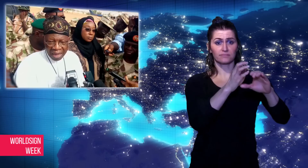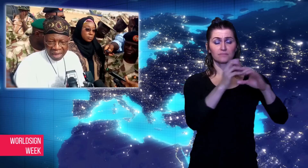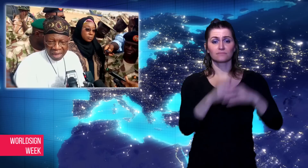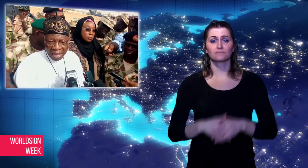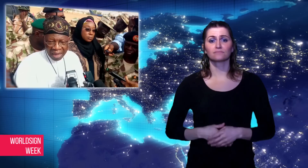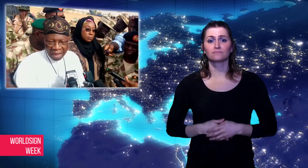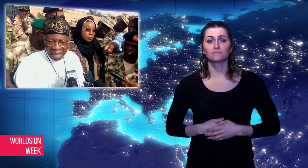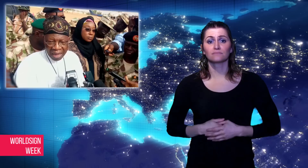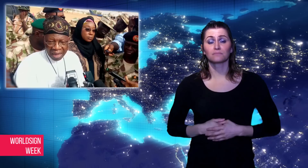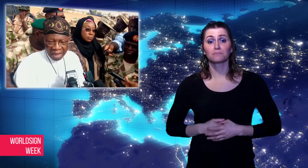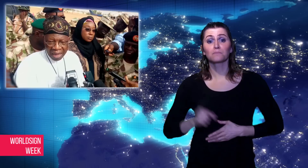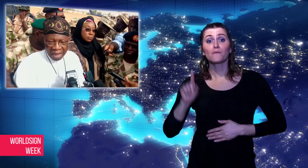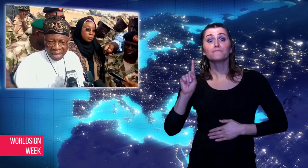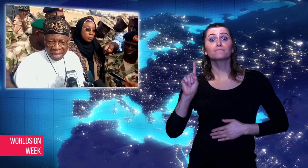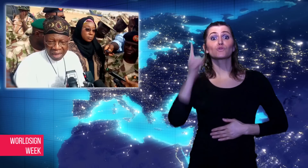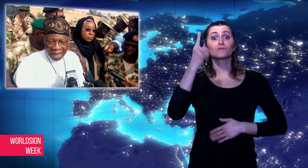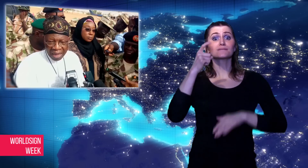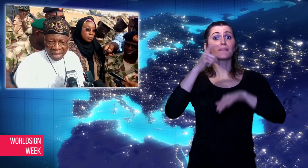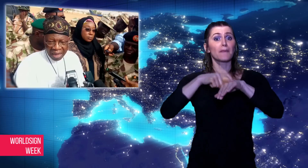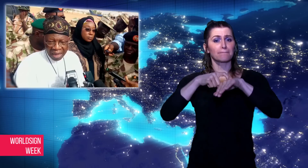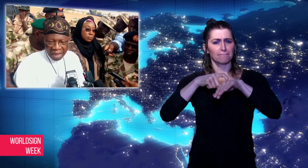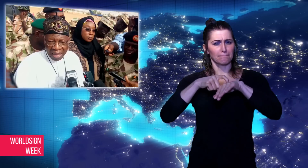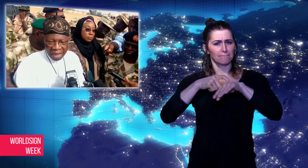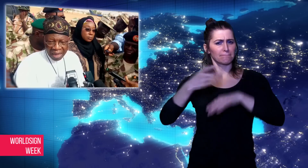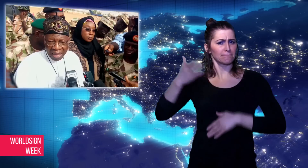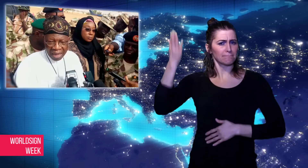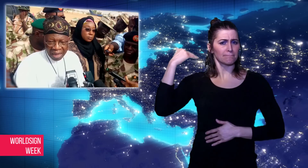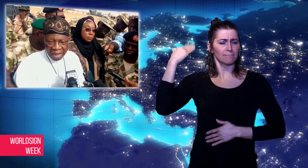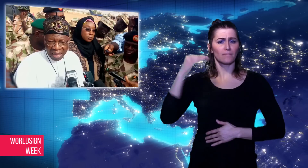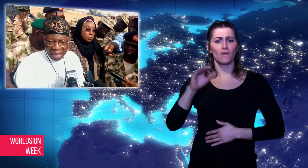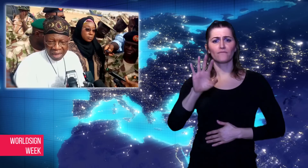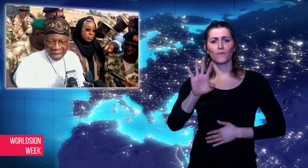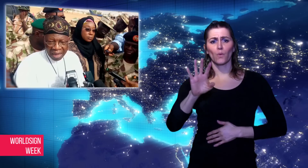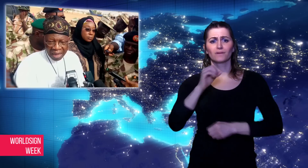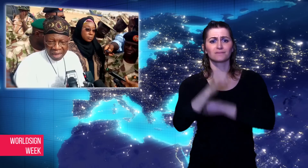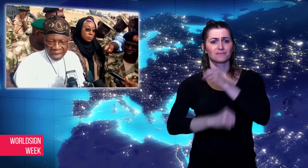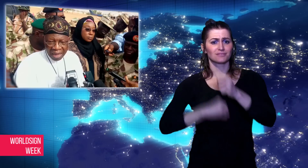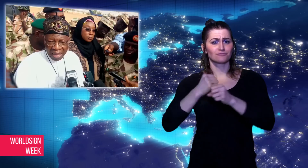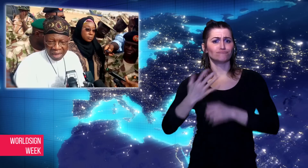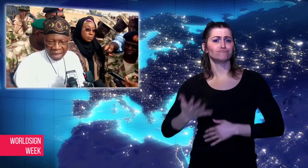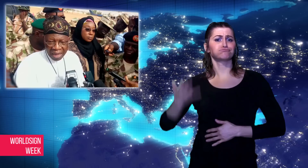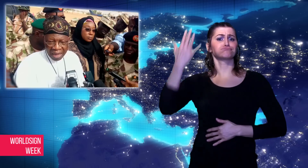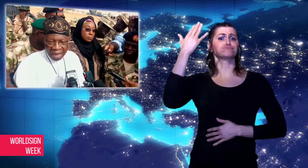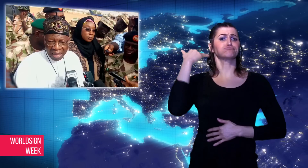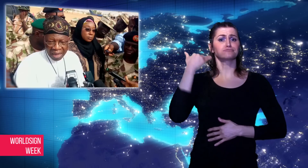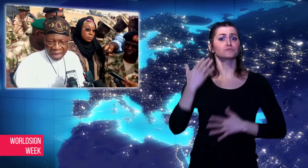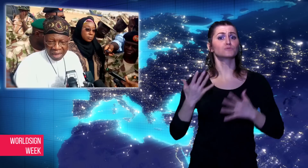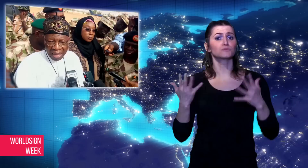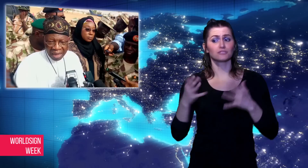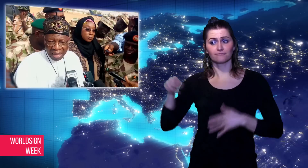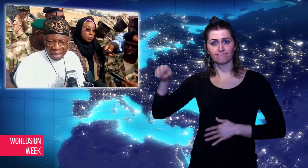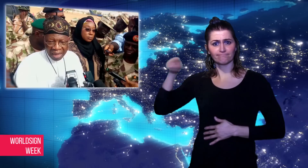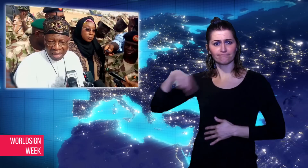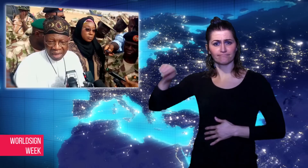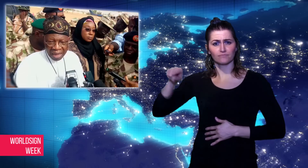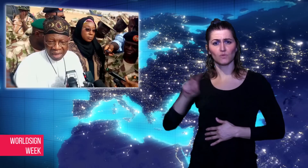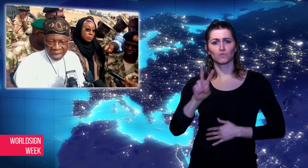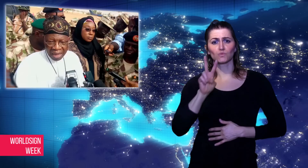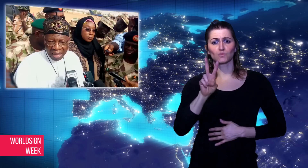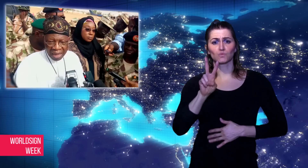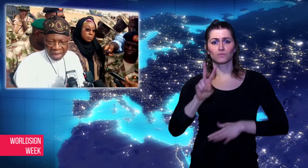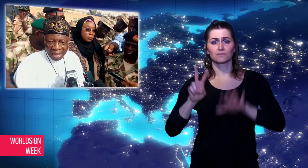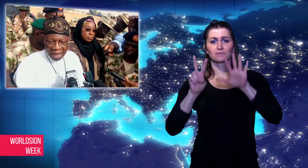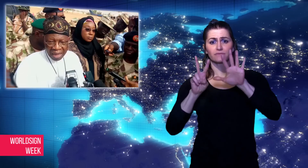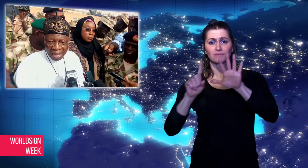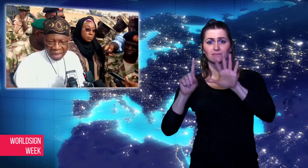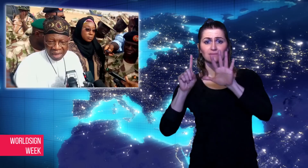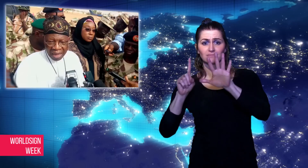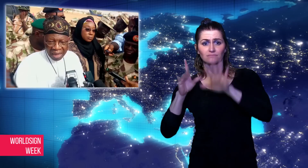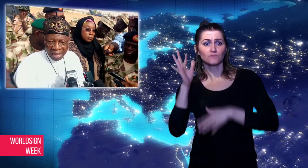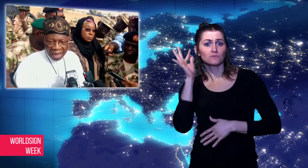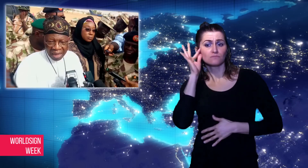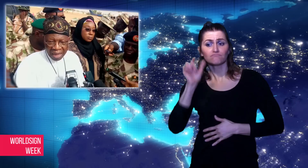first one was four years ago when 276